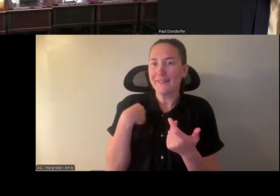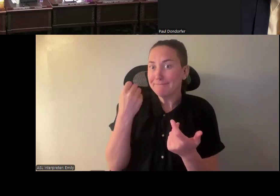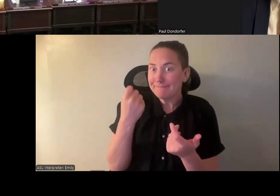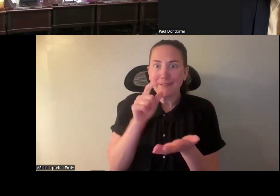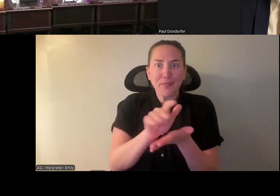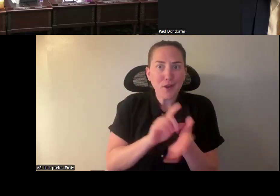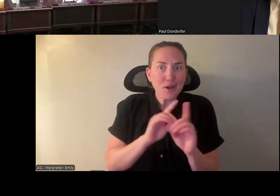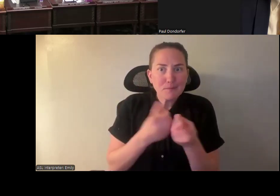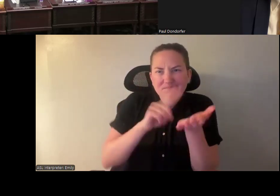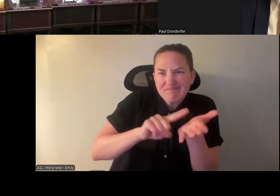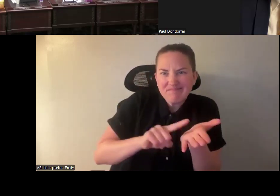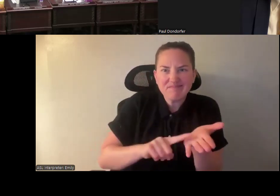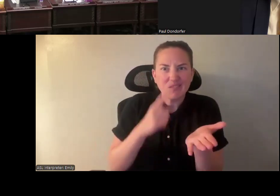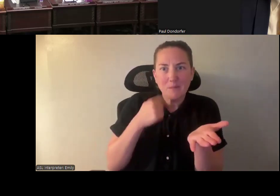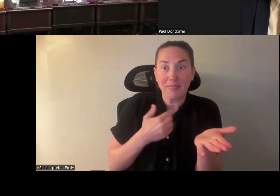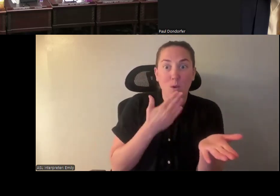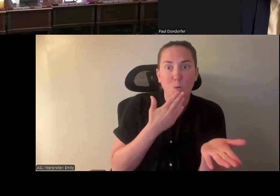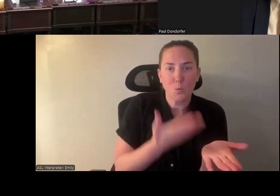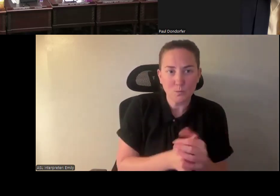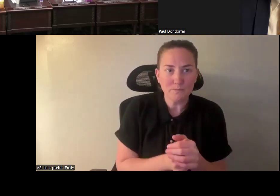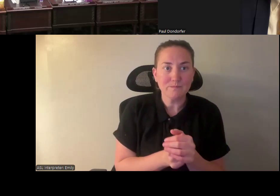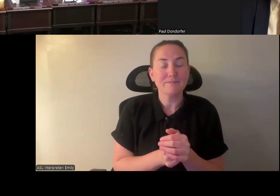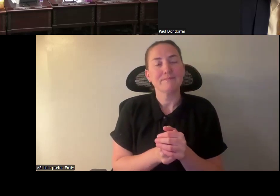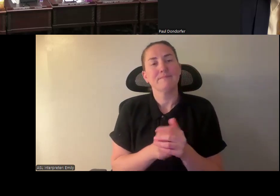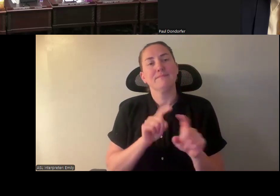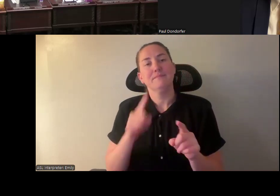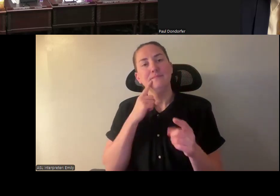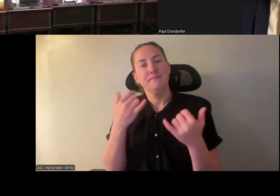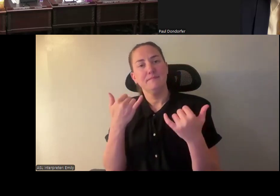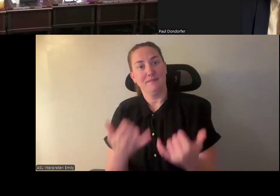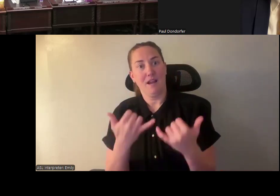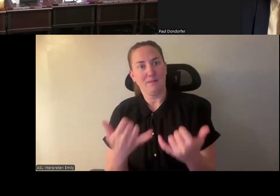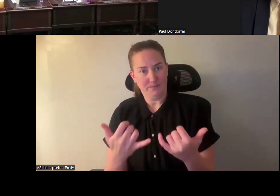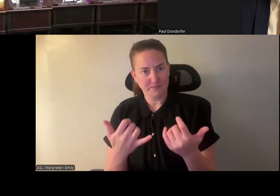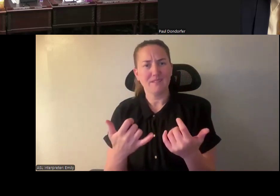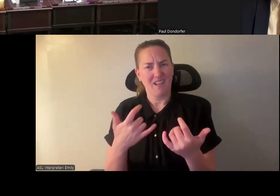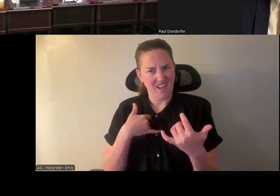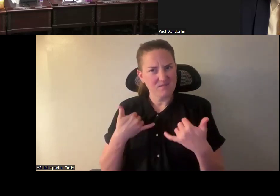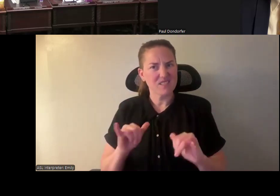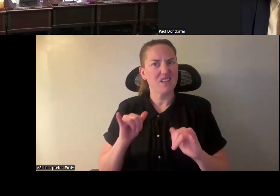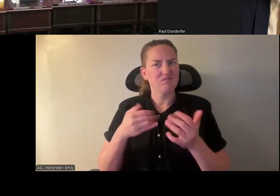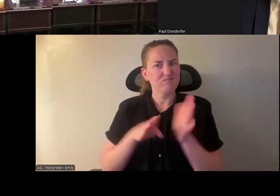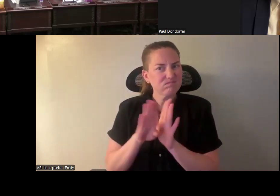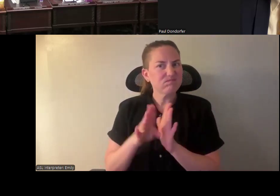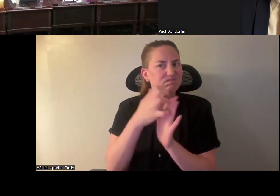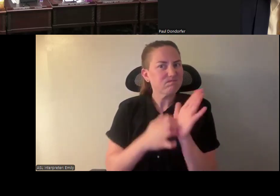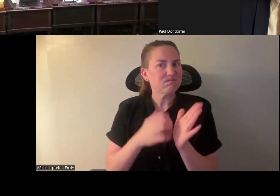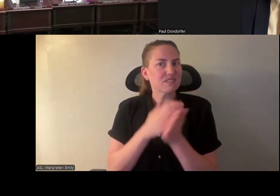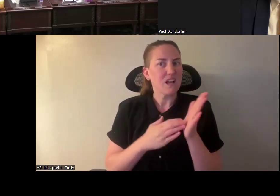looking into that for me But in the meantime uh I I am working on legislation with colleagues